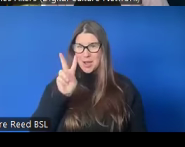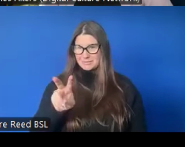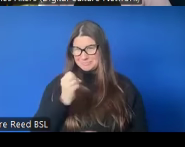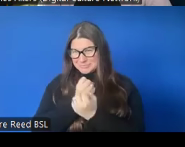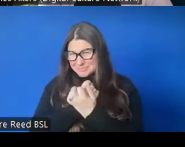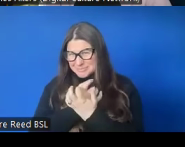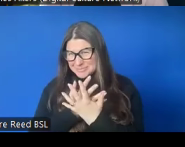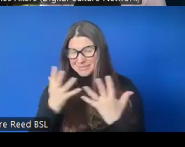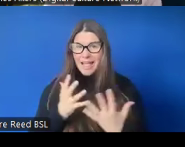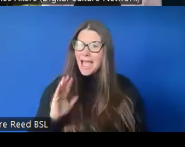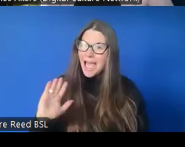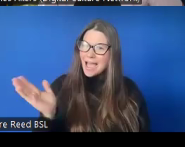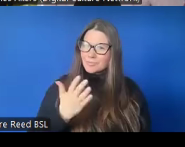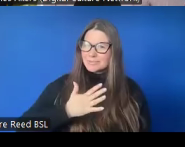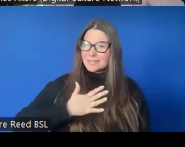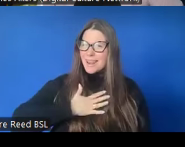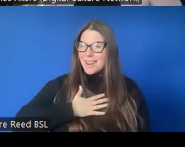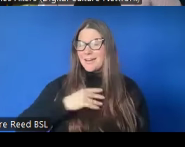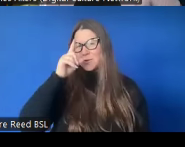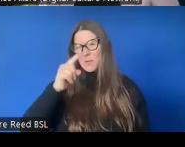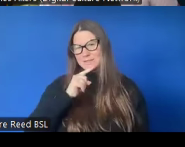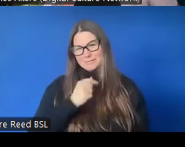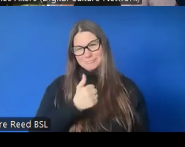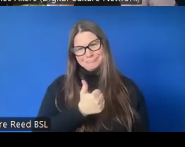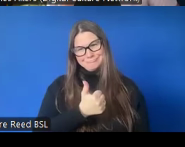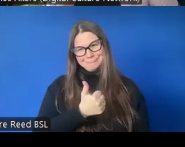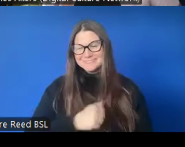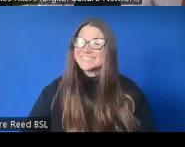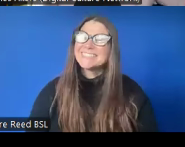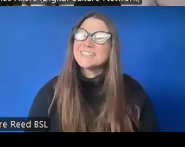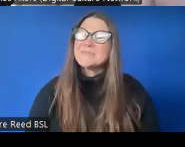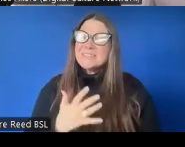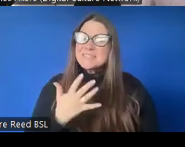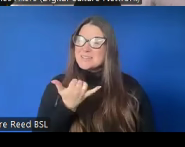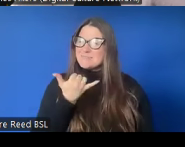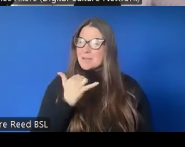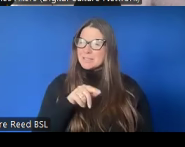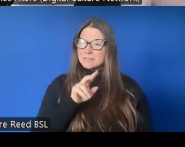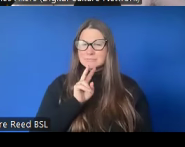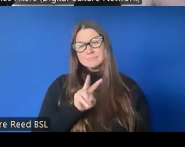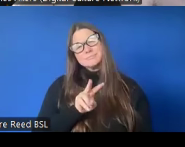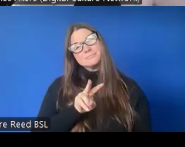People like horses. Oh, that's really nice. You might have got a gleam from the webinar title.